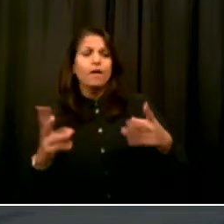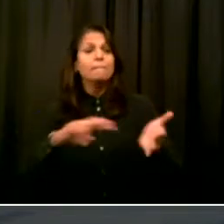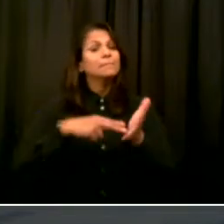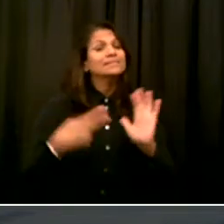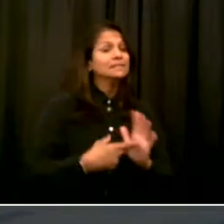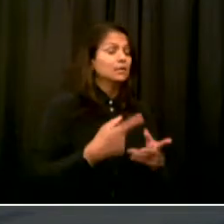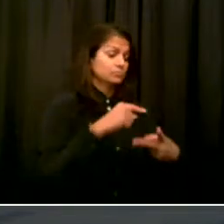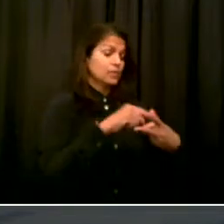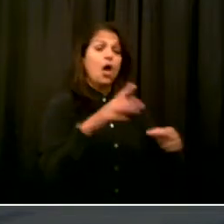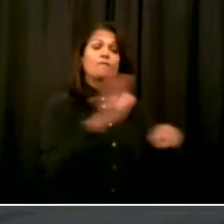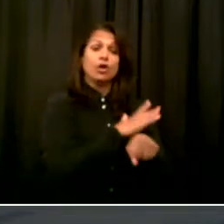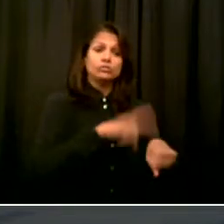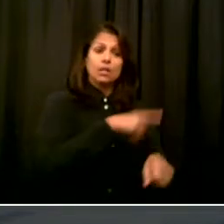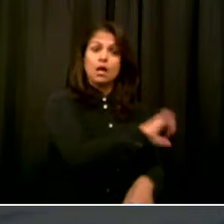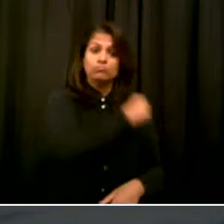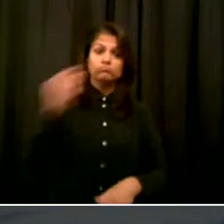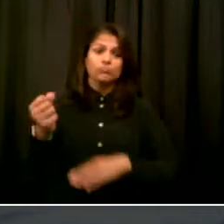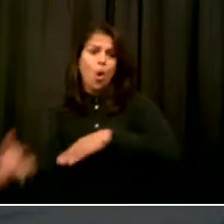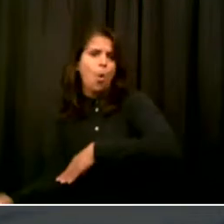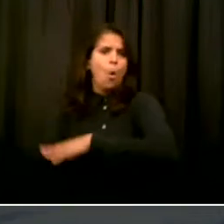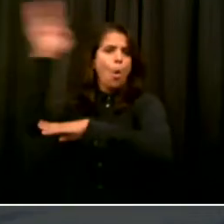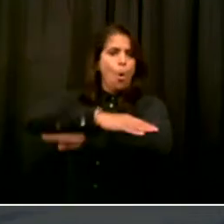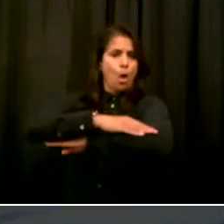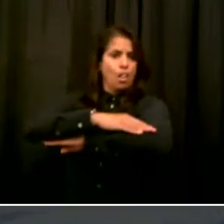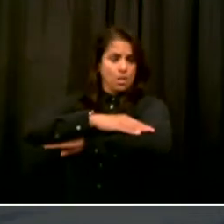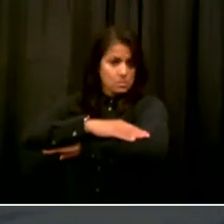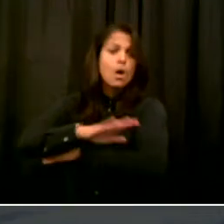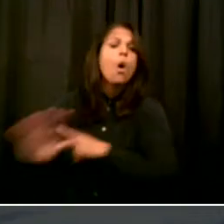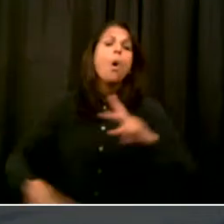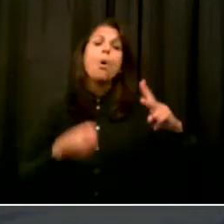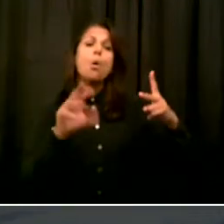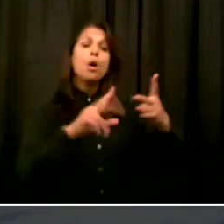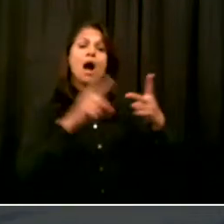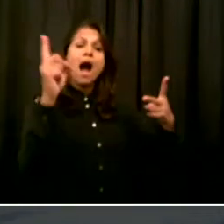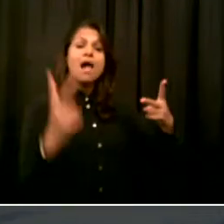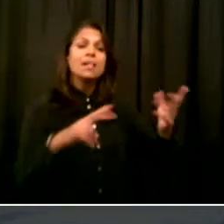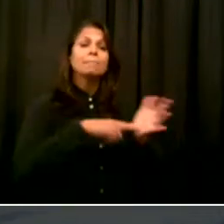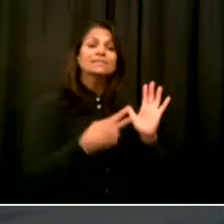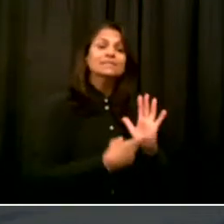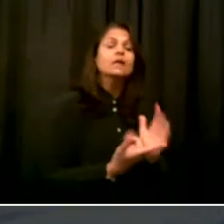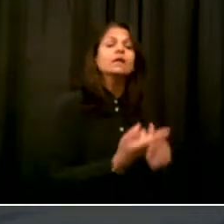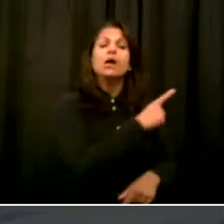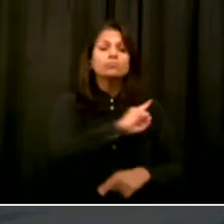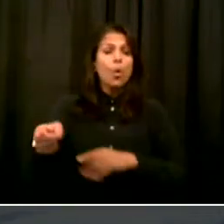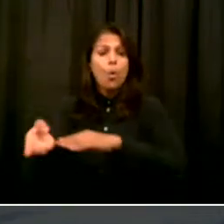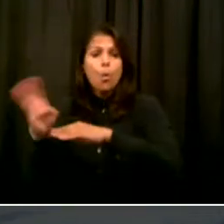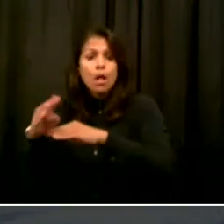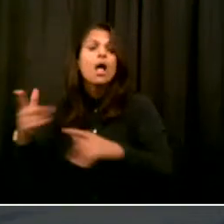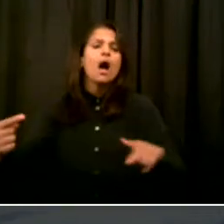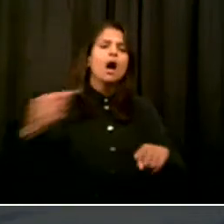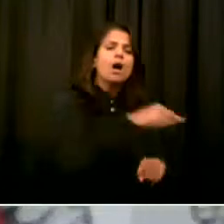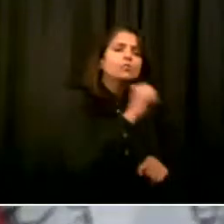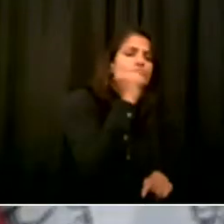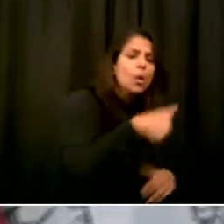BE IN IN-PERSON OR BLENDED LEARNING. WE WANT TO MAKE S SRU